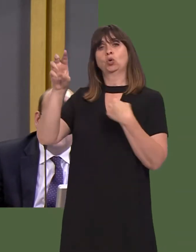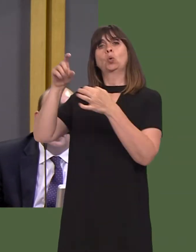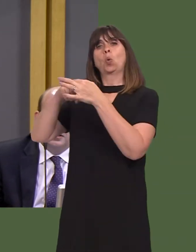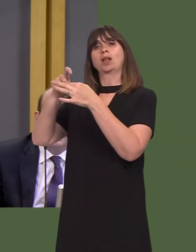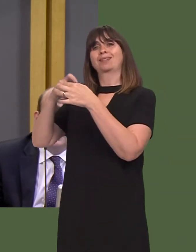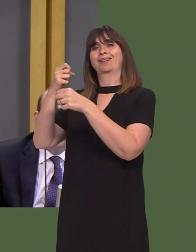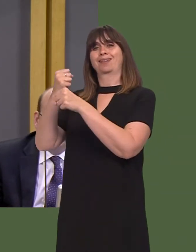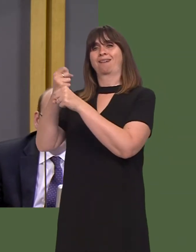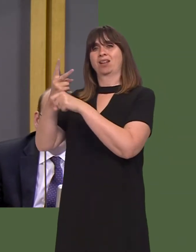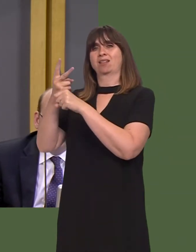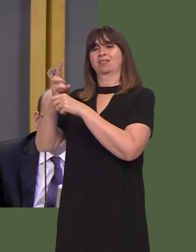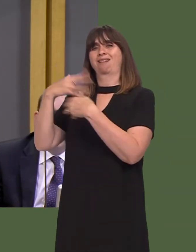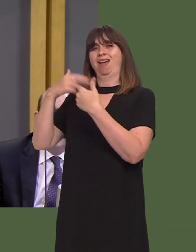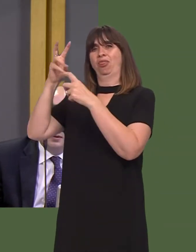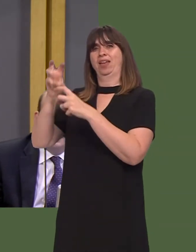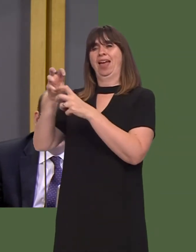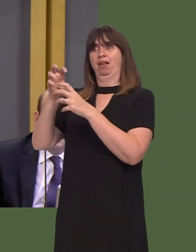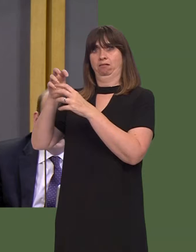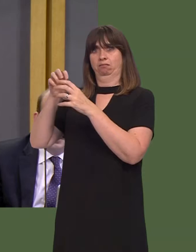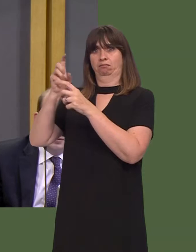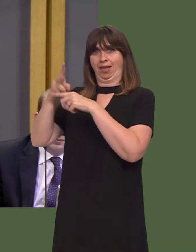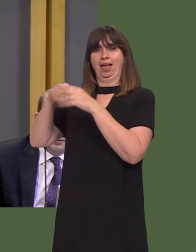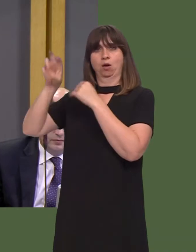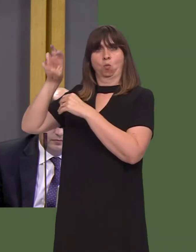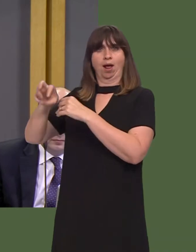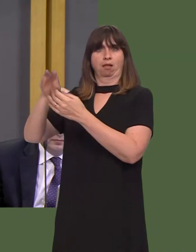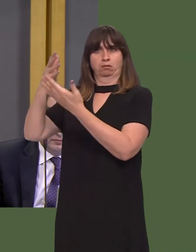White Paper, quality and governance of health care in Wales, proposing the abolition of